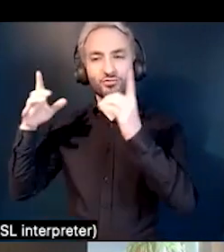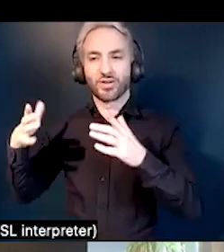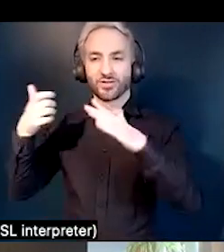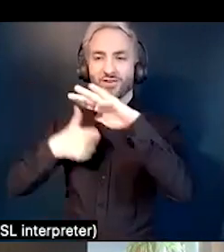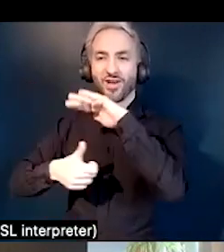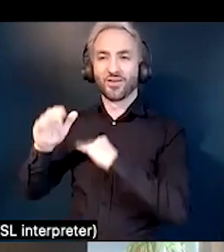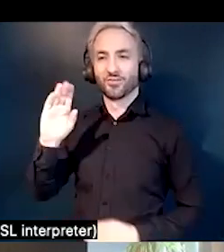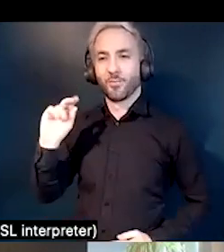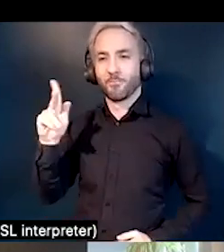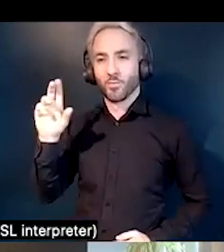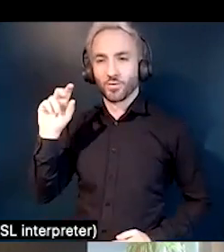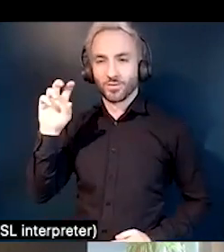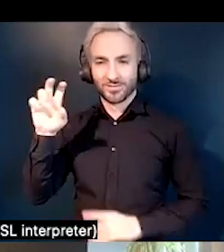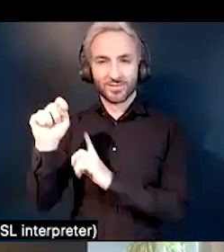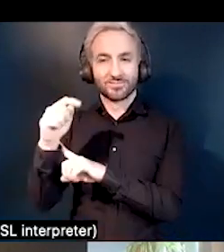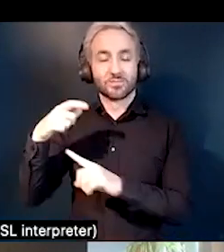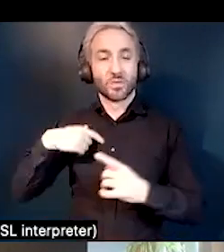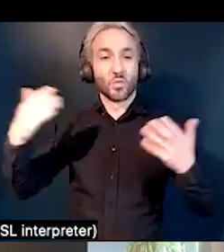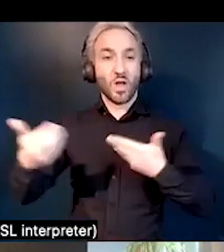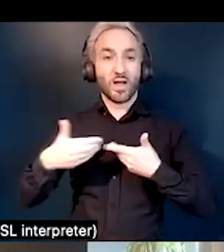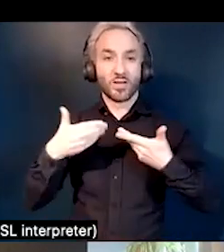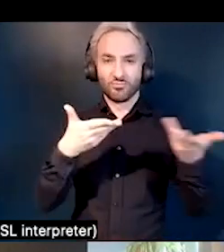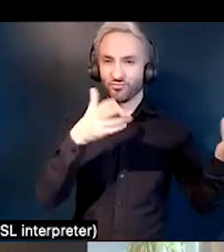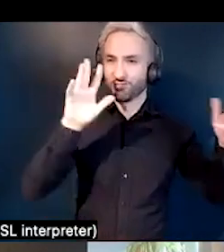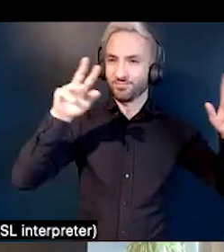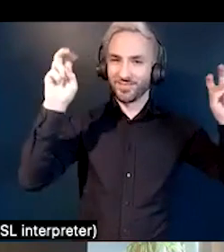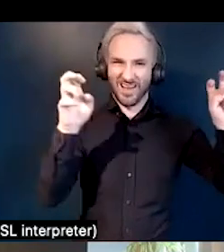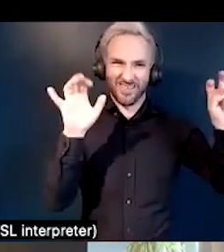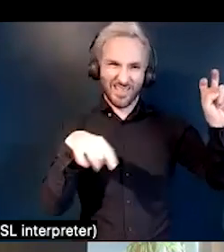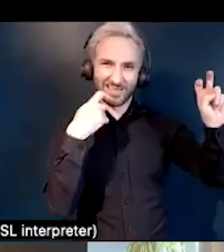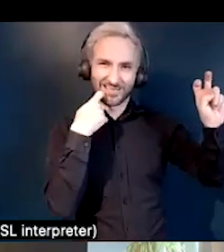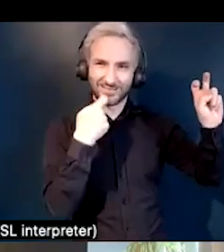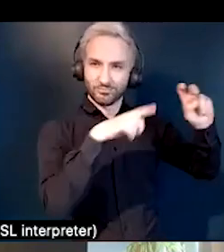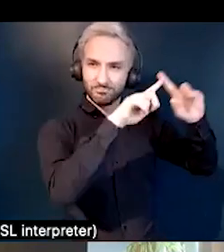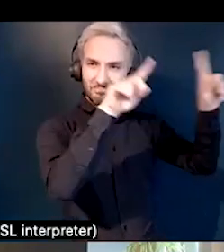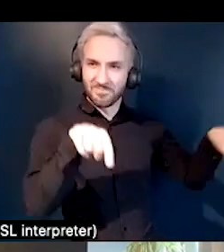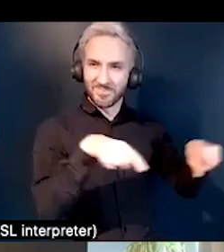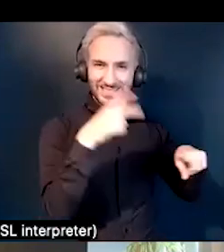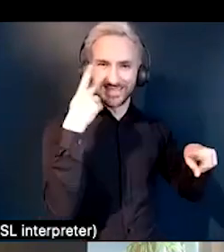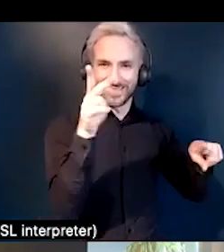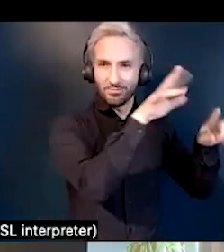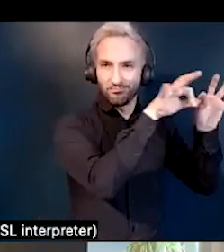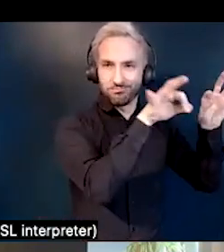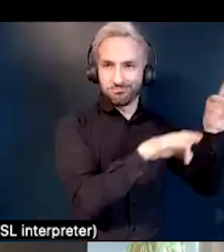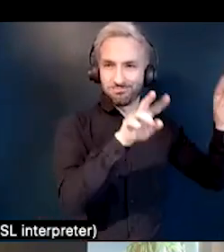the book supply chain: A glimpse into the future. Before we get started, BookNet Canada acknowledges